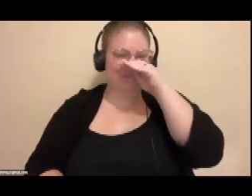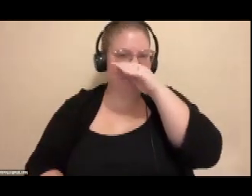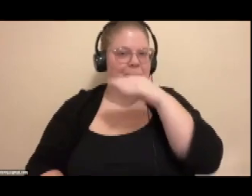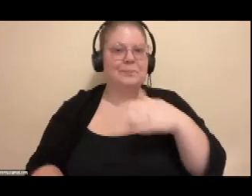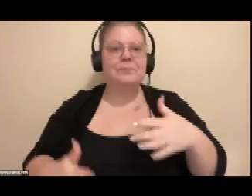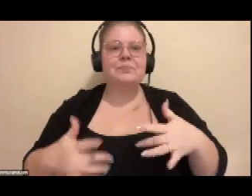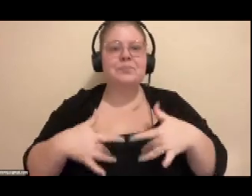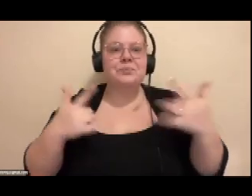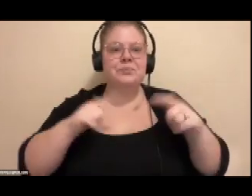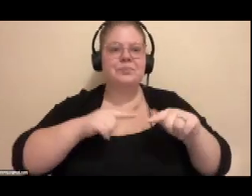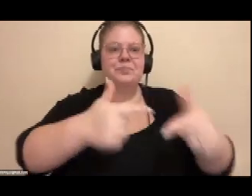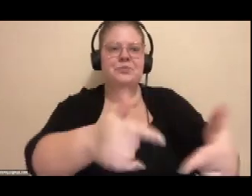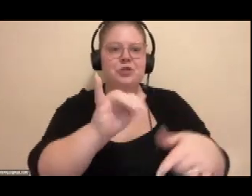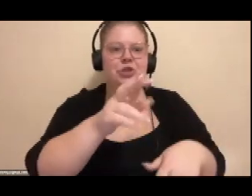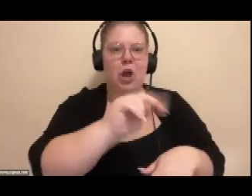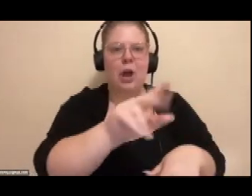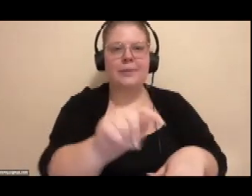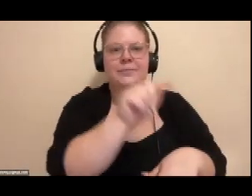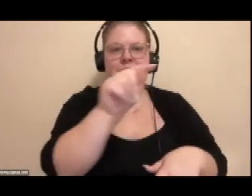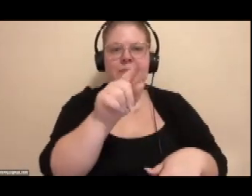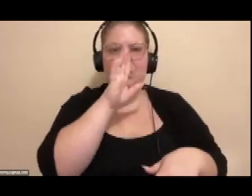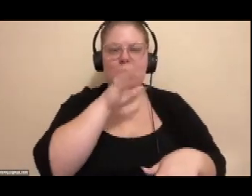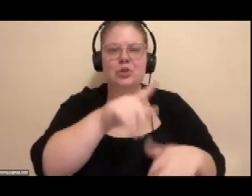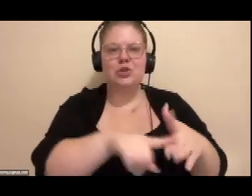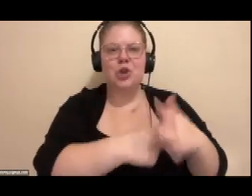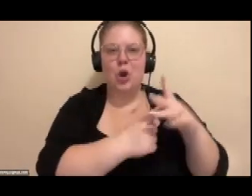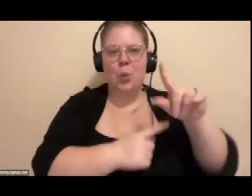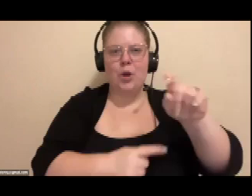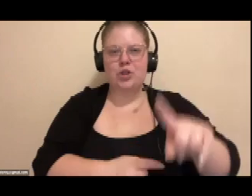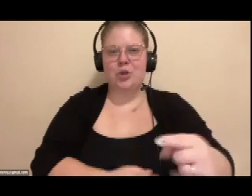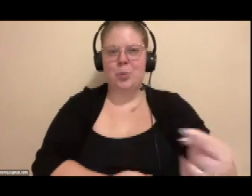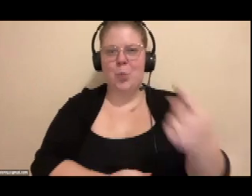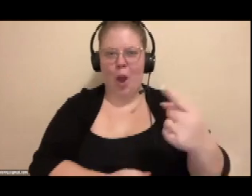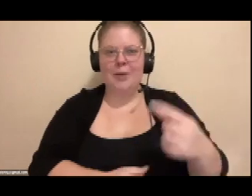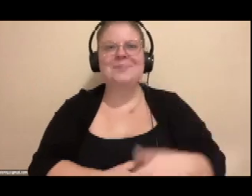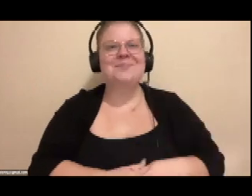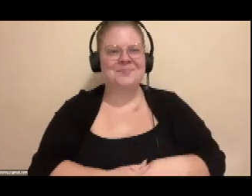who will take us into our first question. Next slide, please.